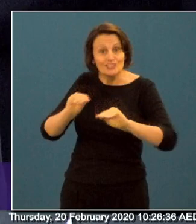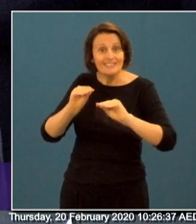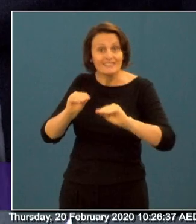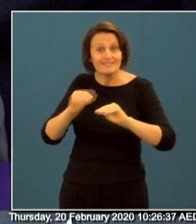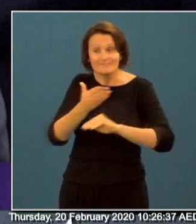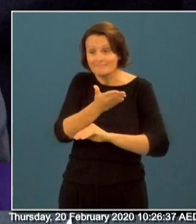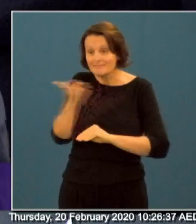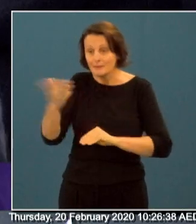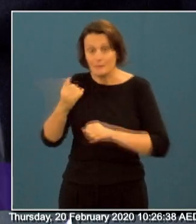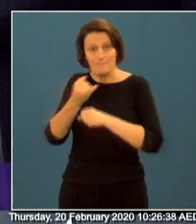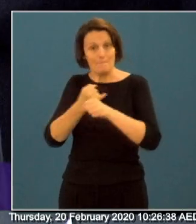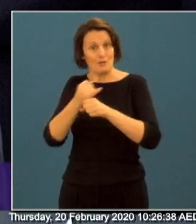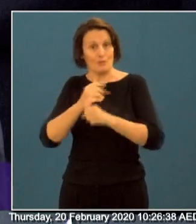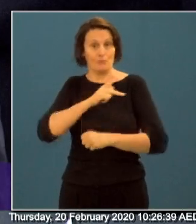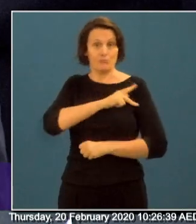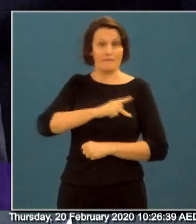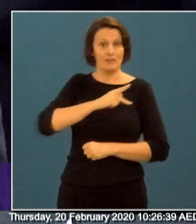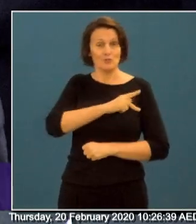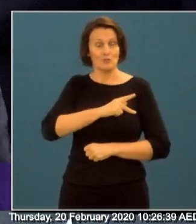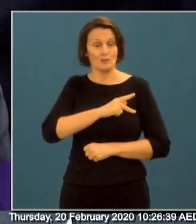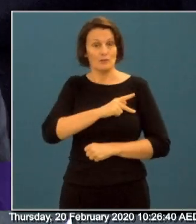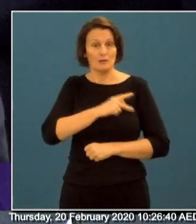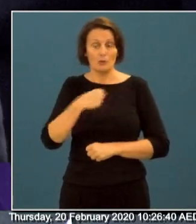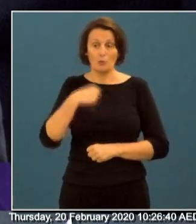It would be weird if I said, "I wouldn't bother with medical students."